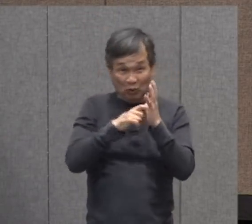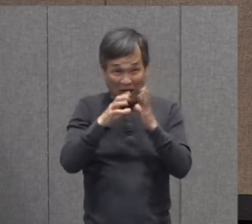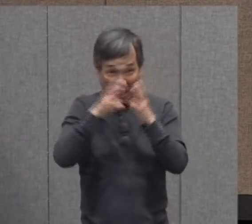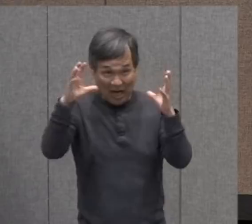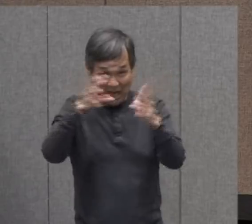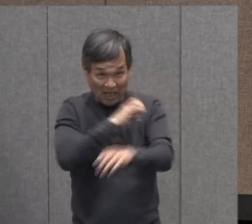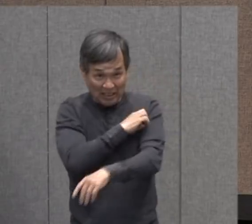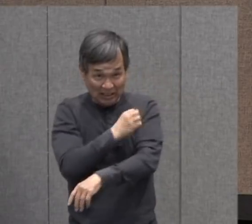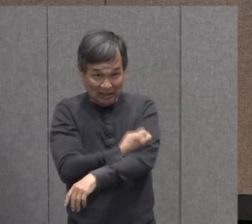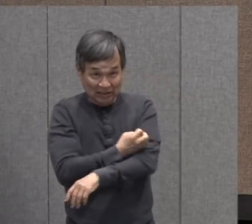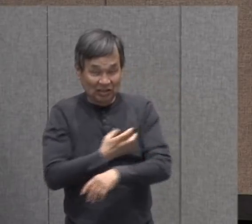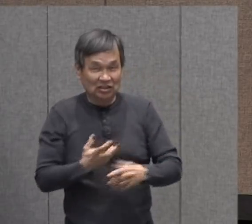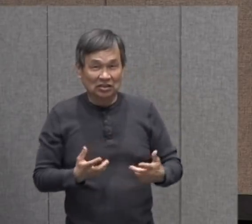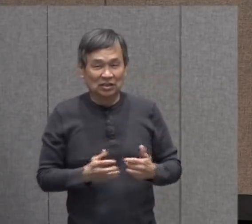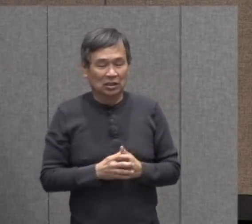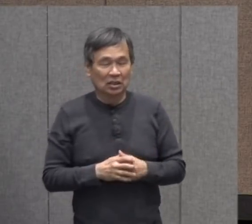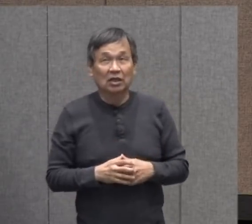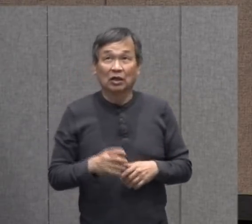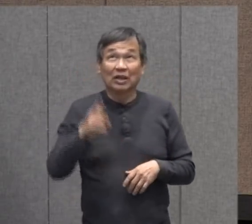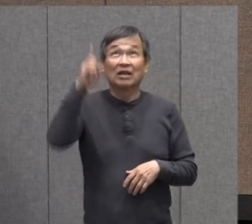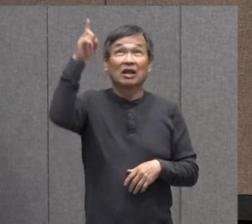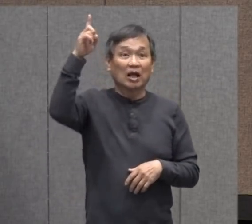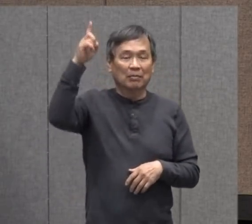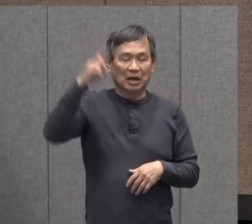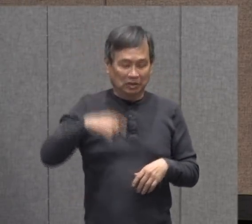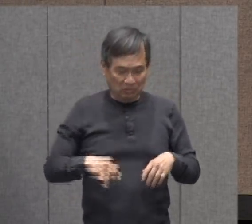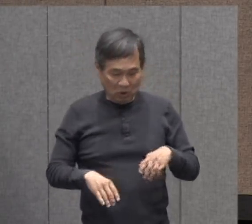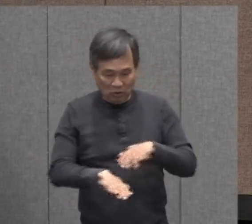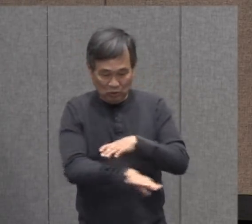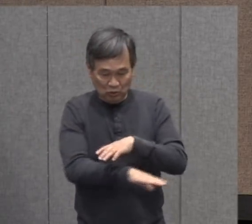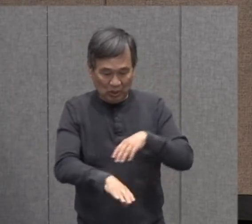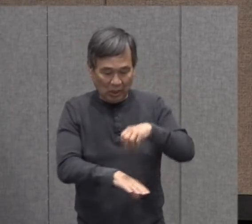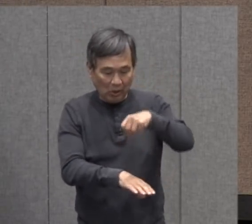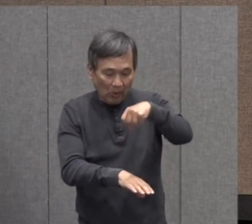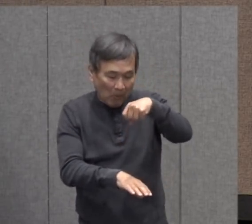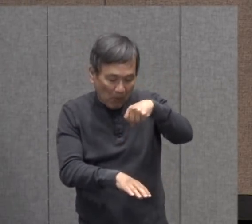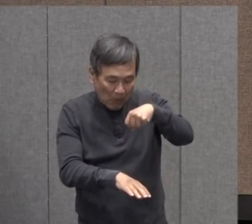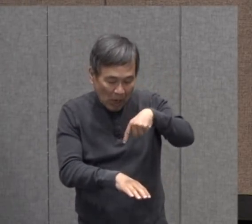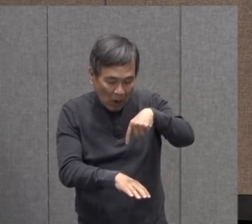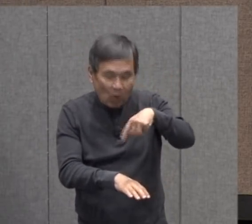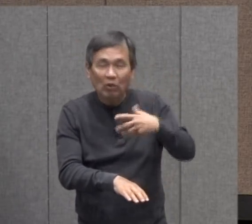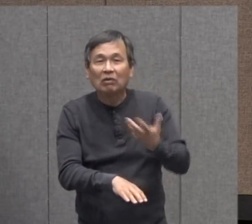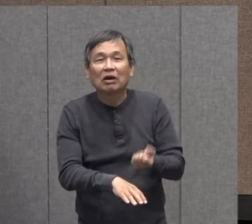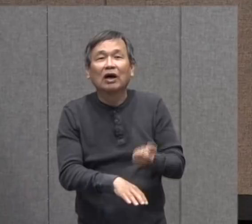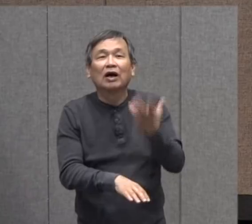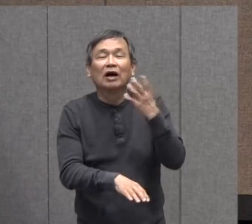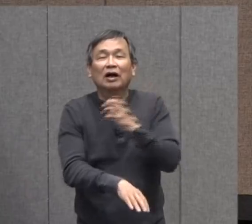What if it was very close to the ground, would it take less energy to stop it?